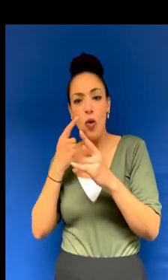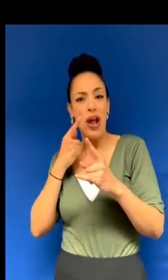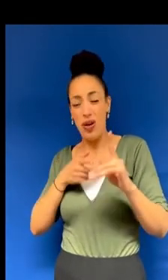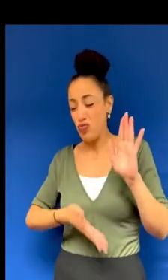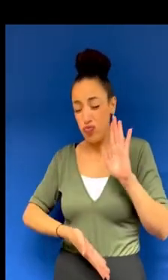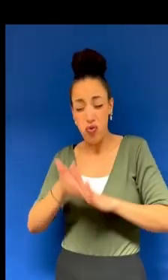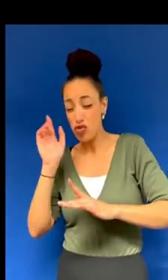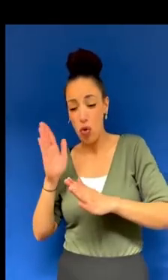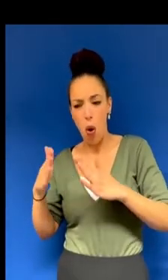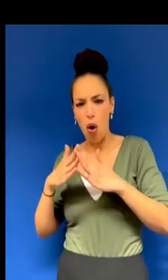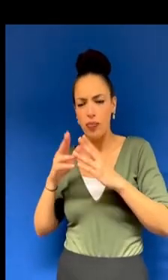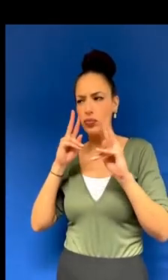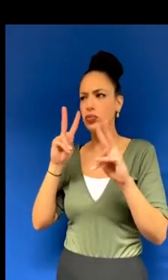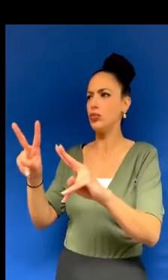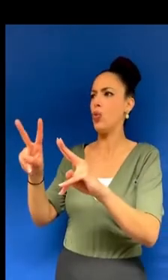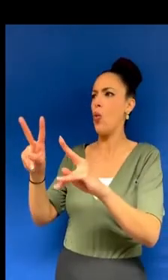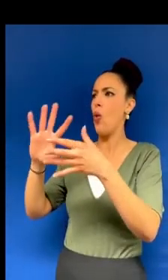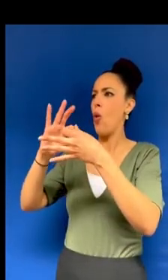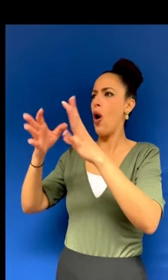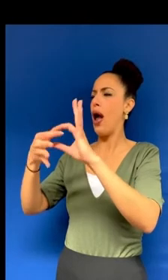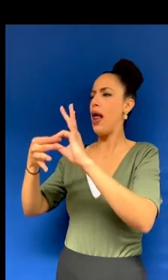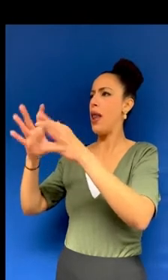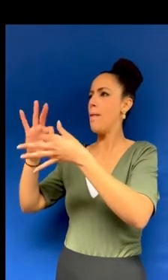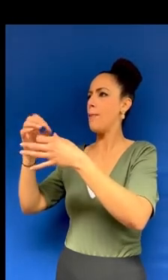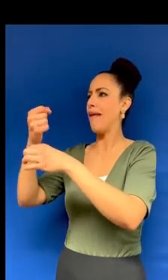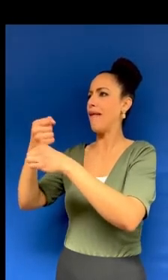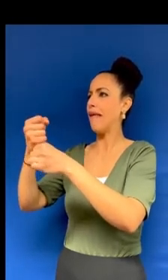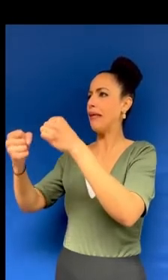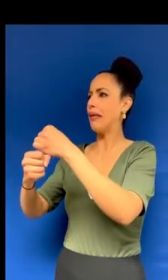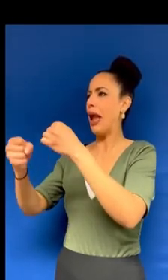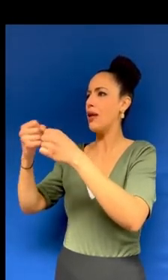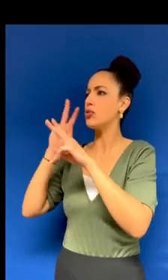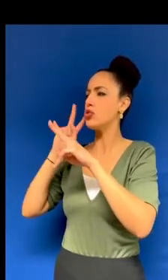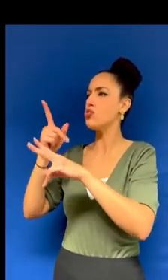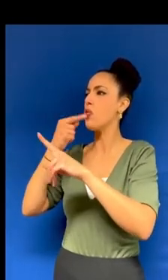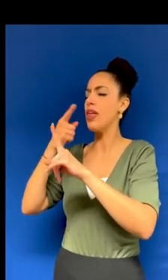the whole really built up bit of Stratford, and that for me as I was rushing back home became this